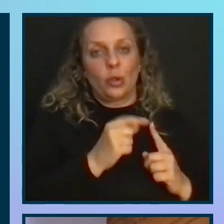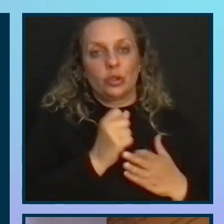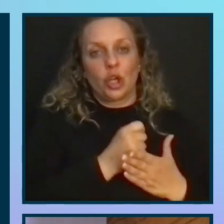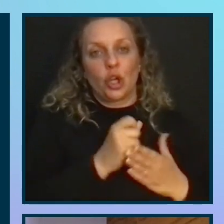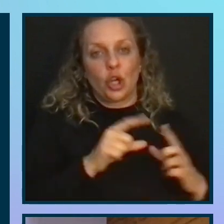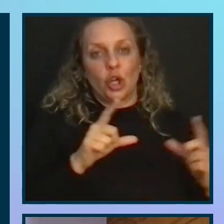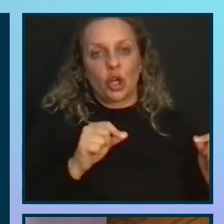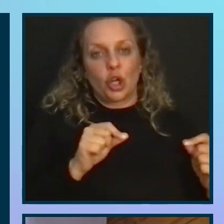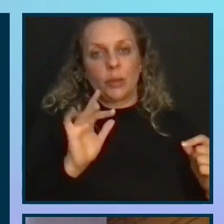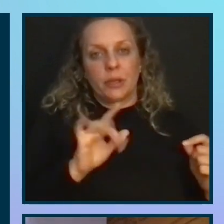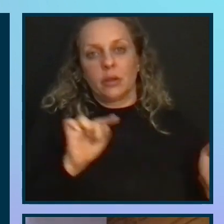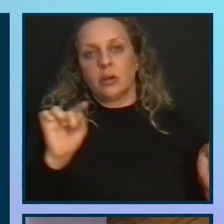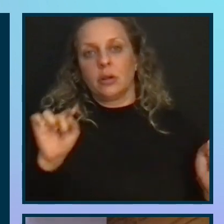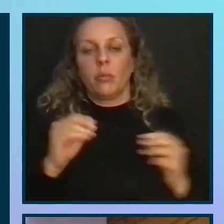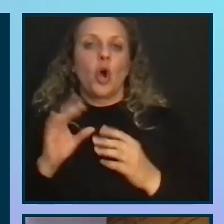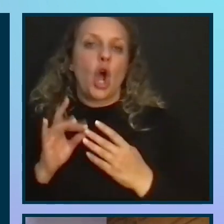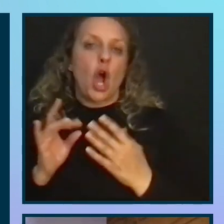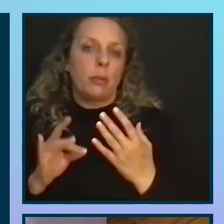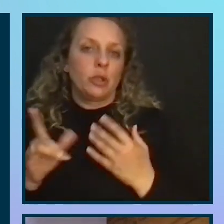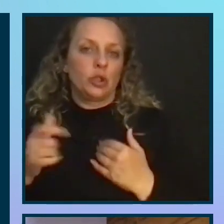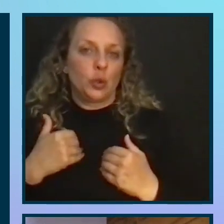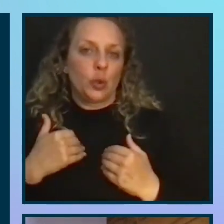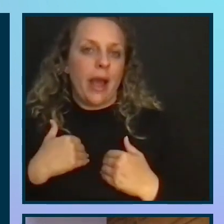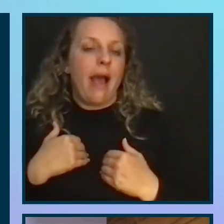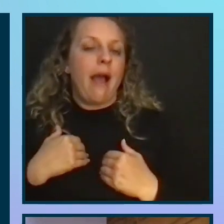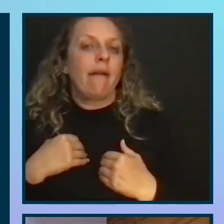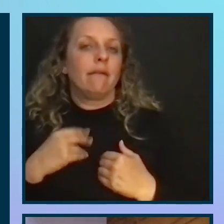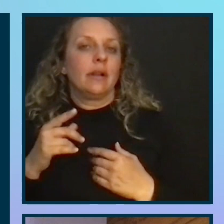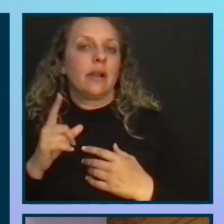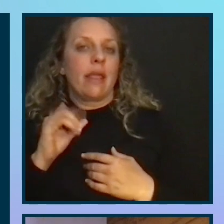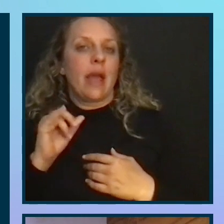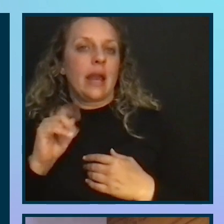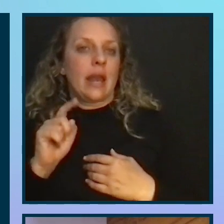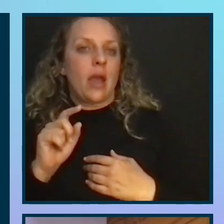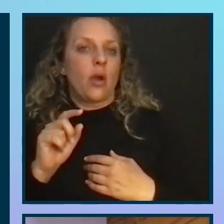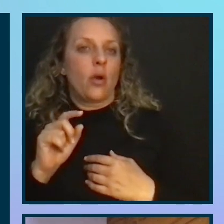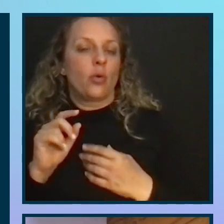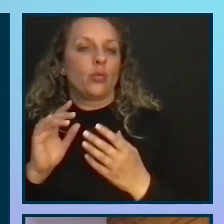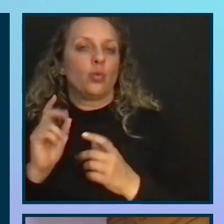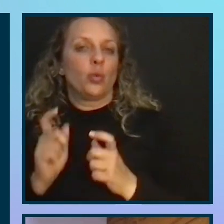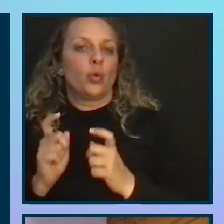more options about do you have a NAB rewards card, button, credit card, American Express,